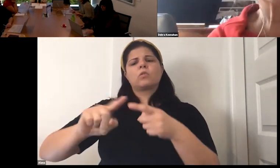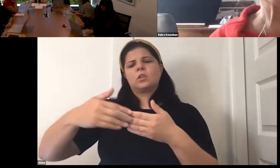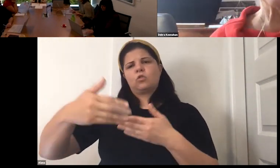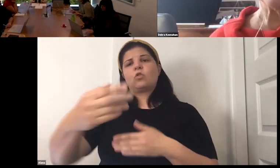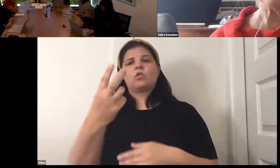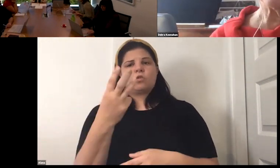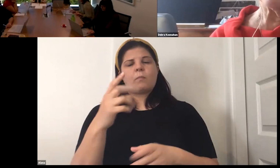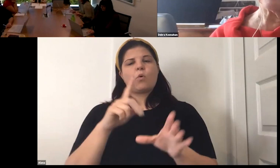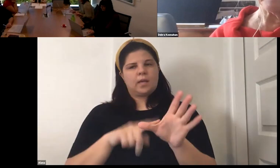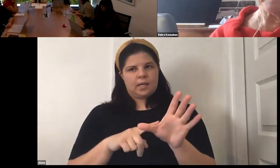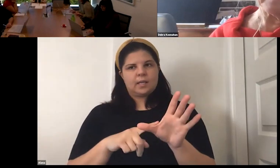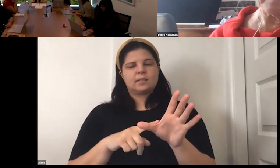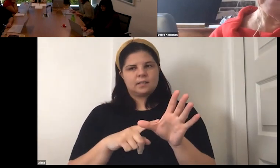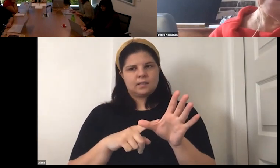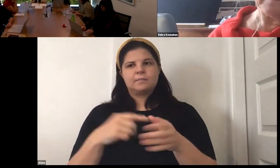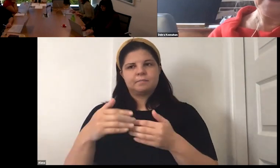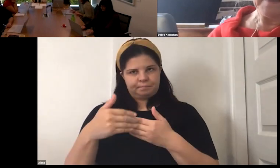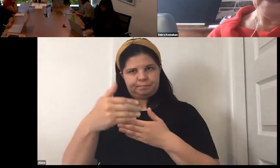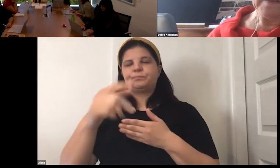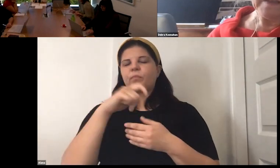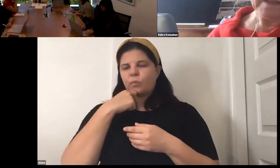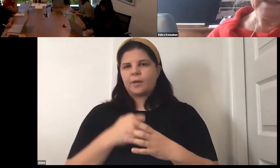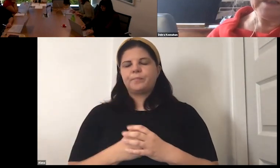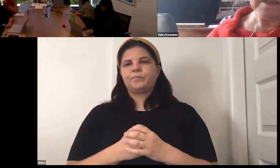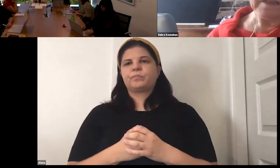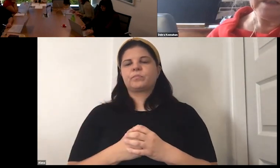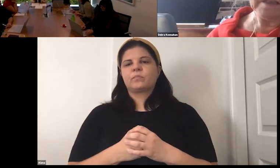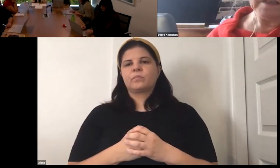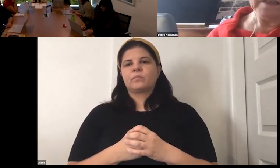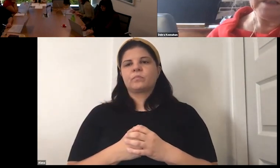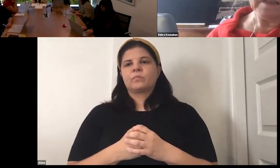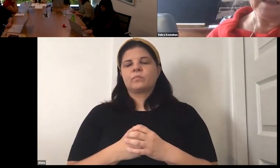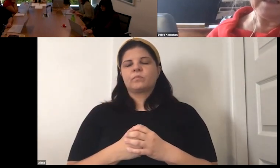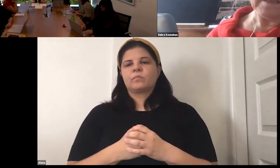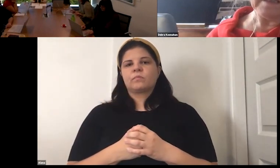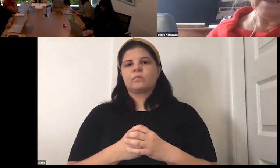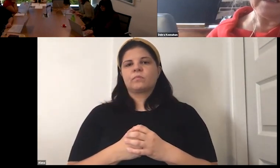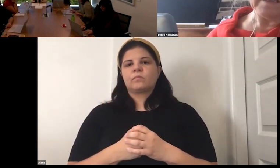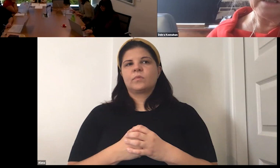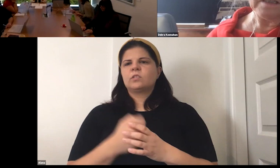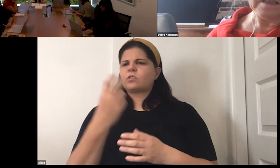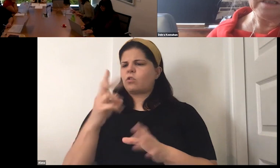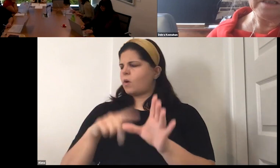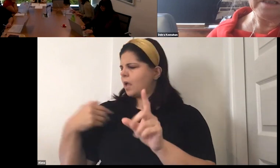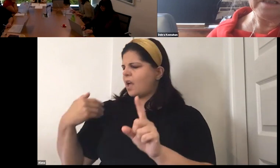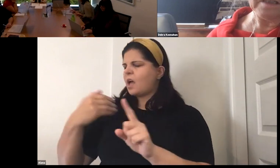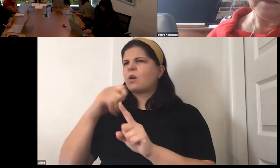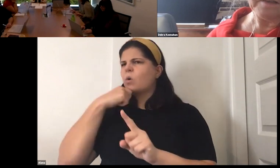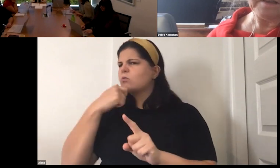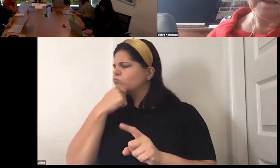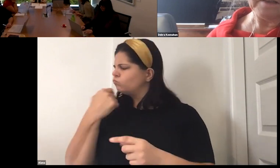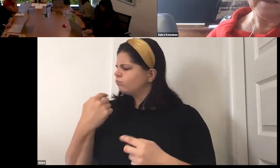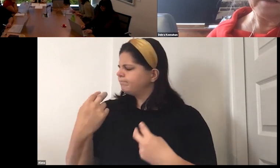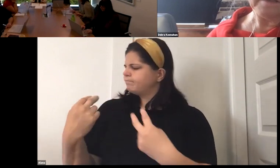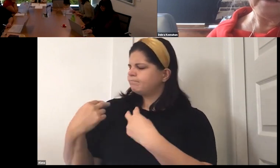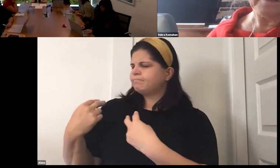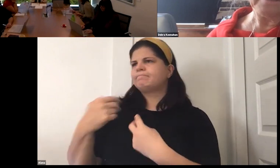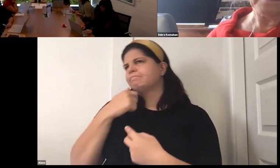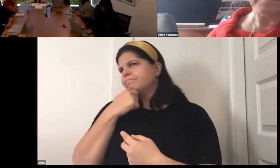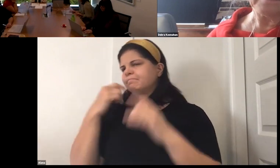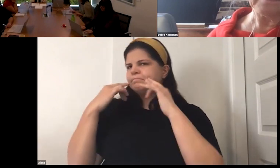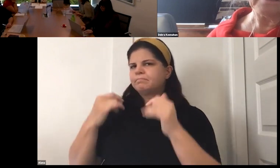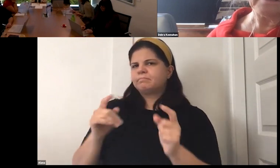There is going to be an evaluation on these last three years of arts and disability mentoring,